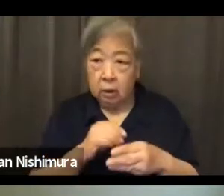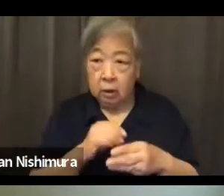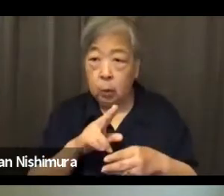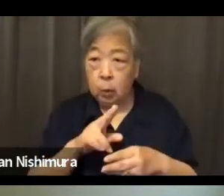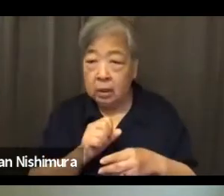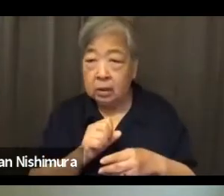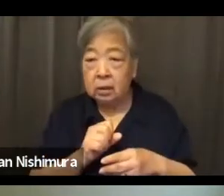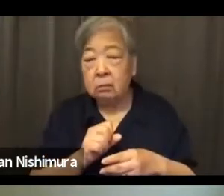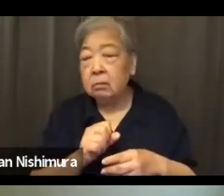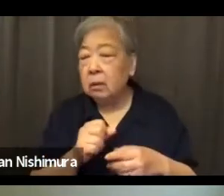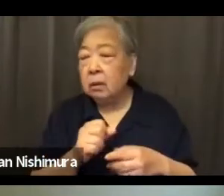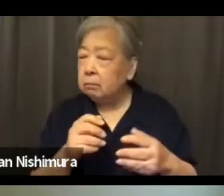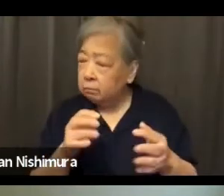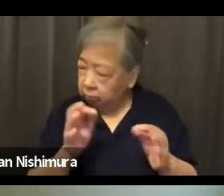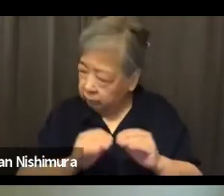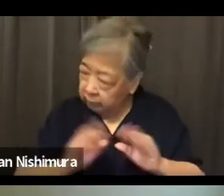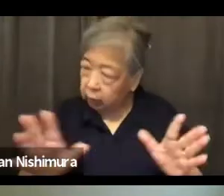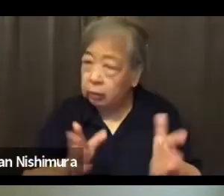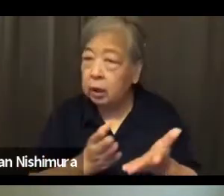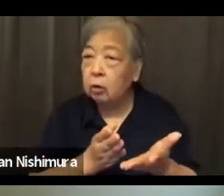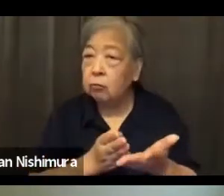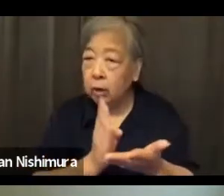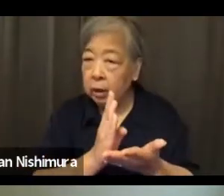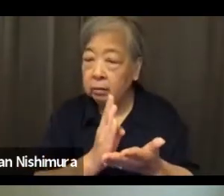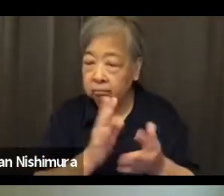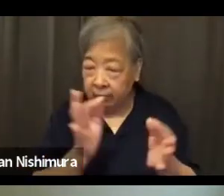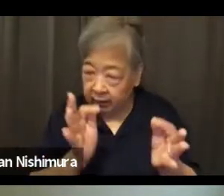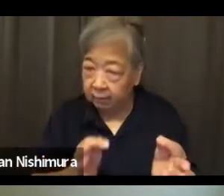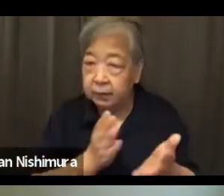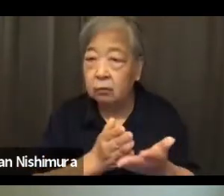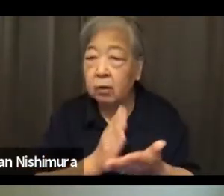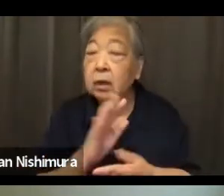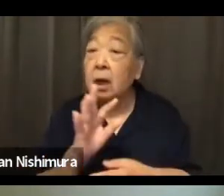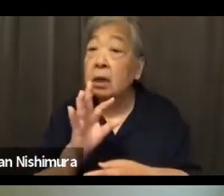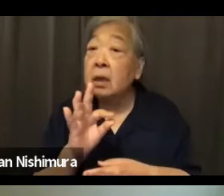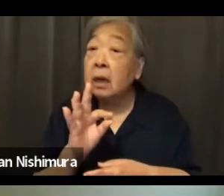right, and they can 99% of the time only be dogs.